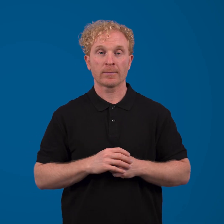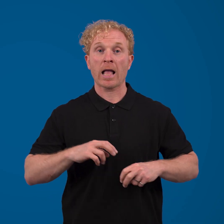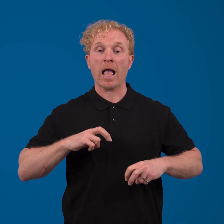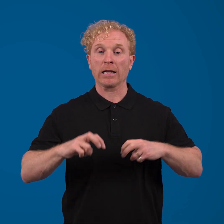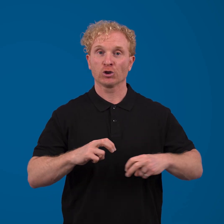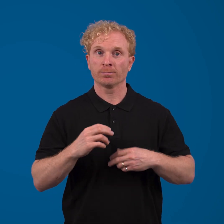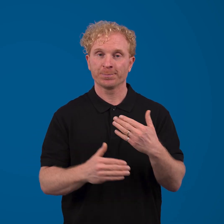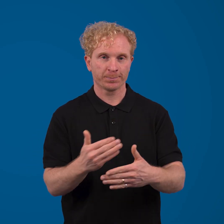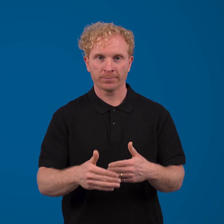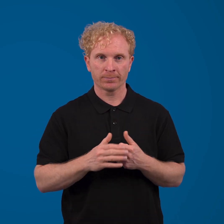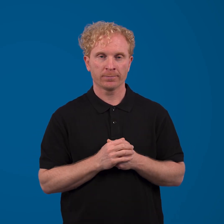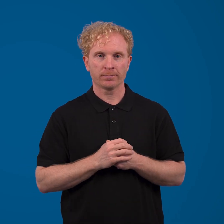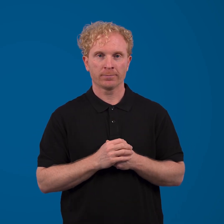Actions